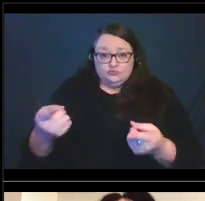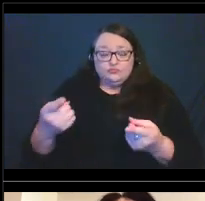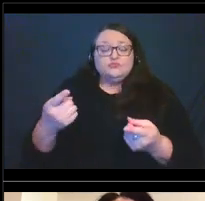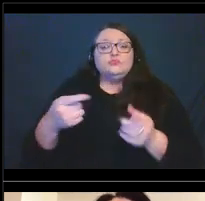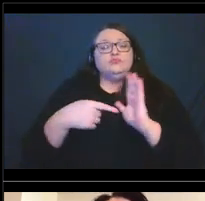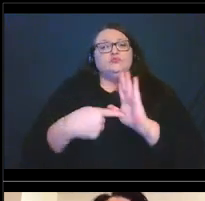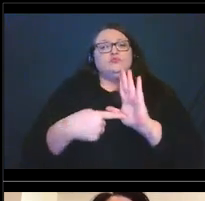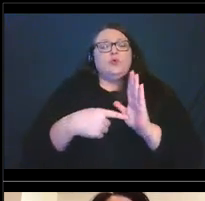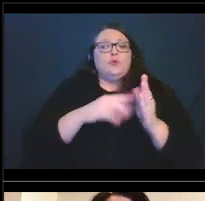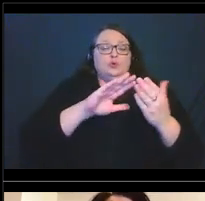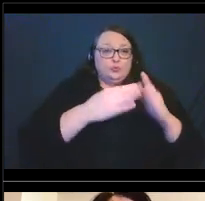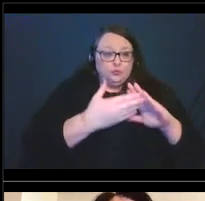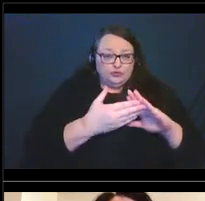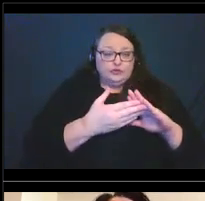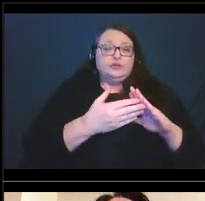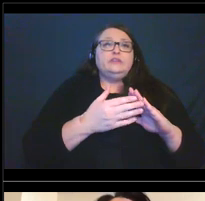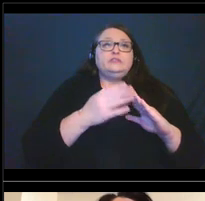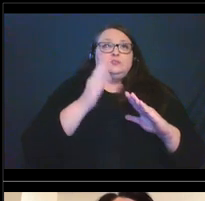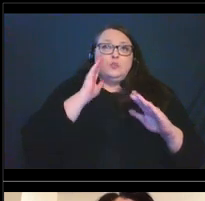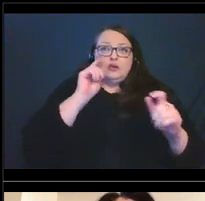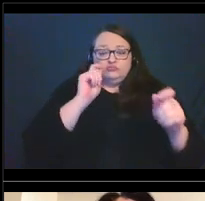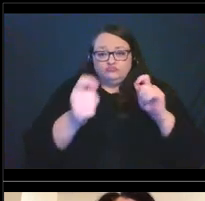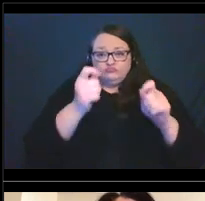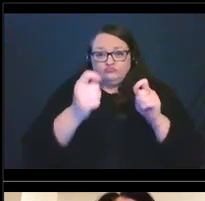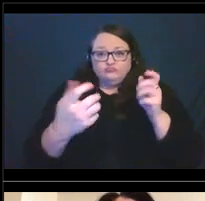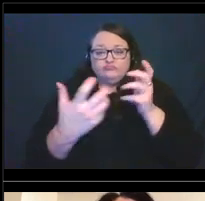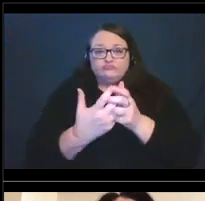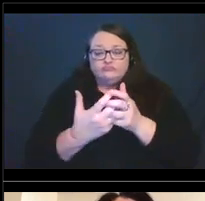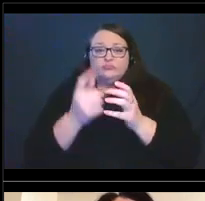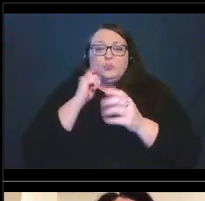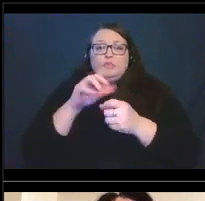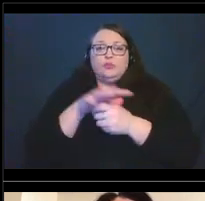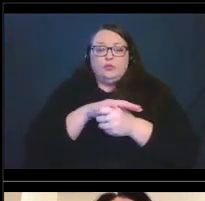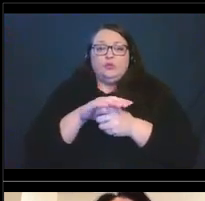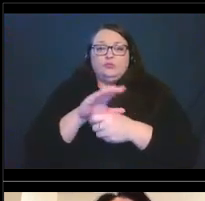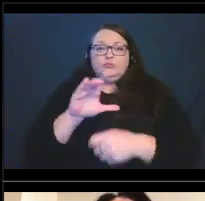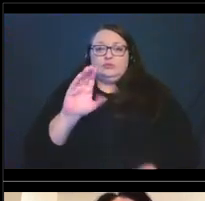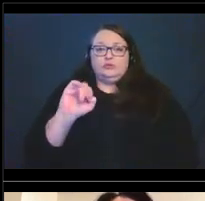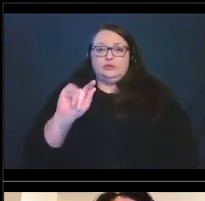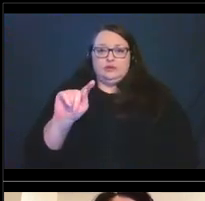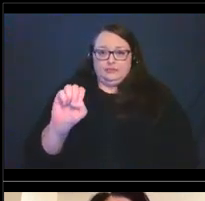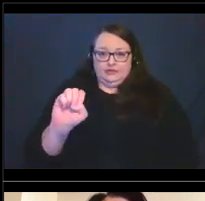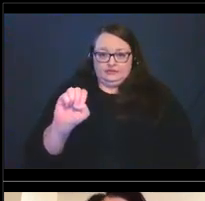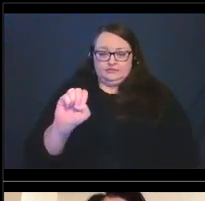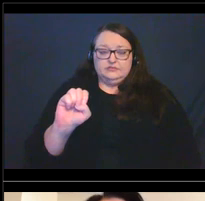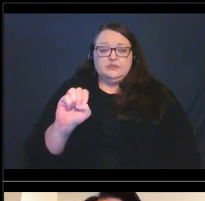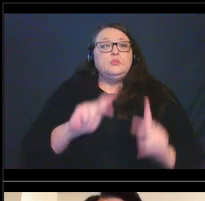build to their local climatology and it is possible for people to acclimate on a time scale